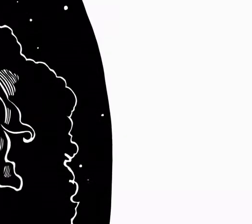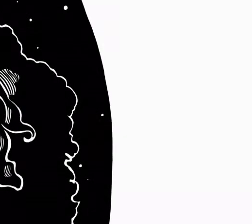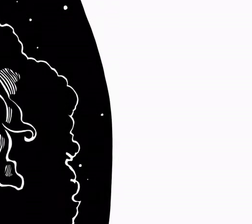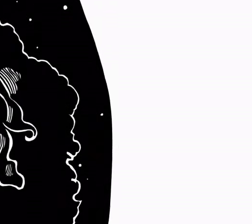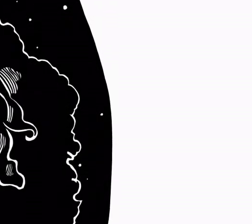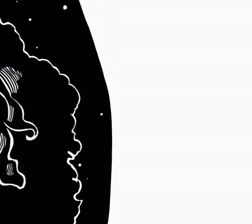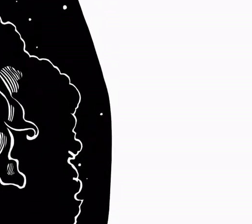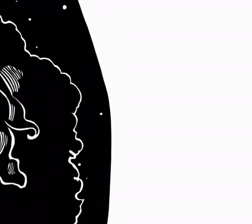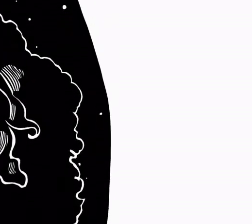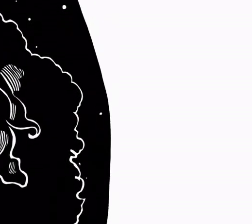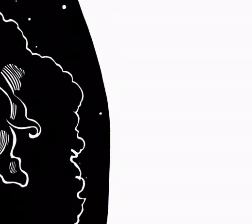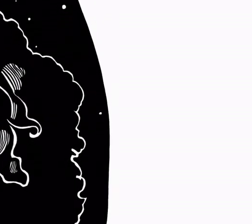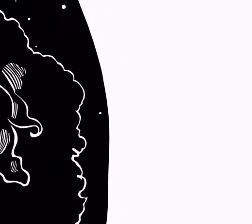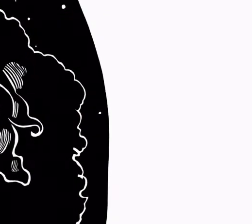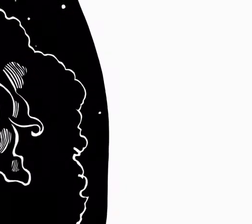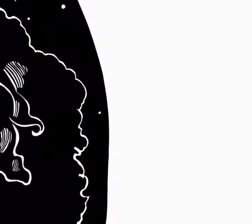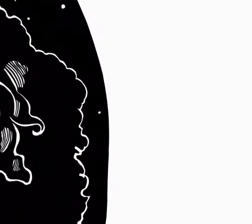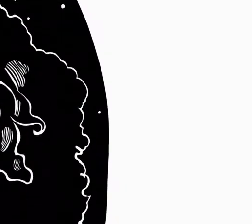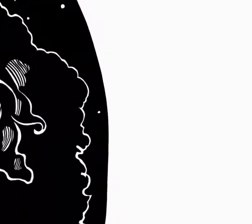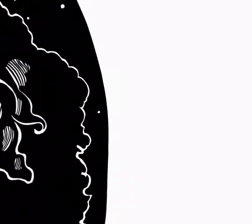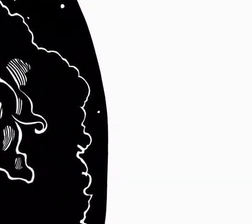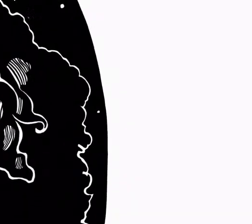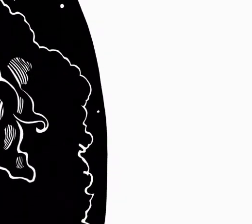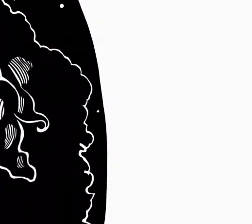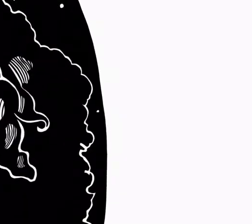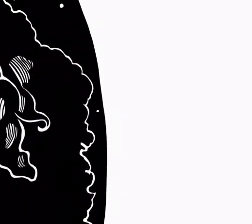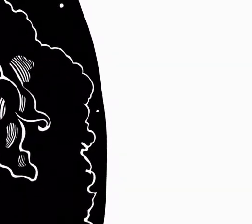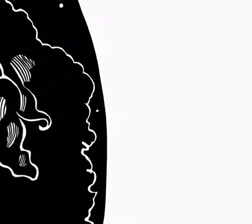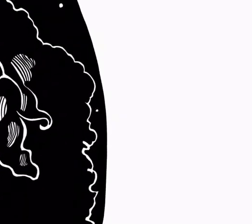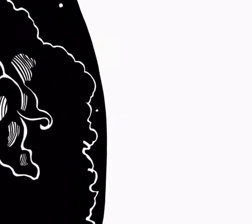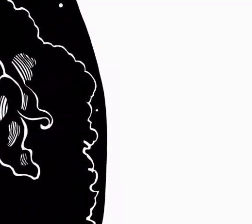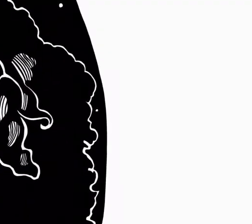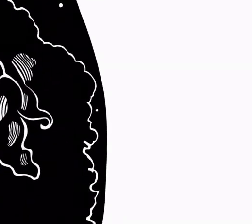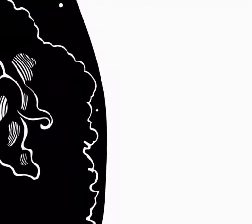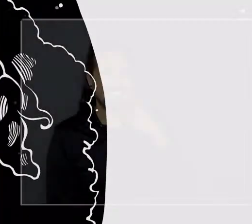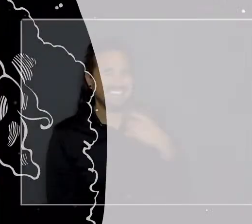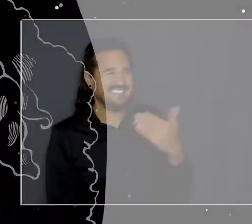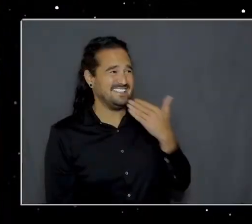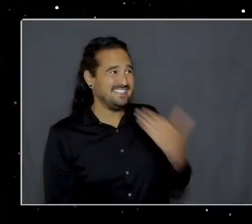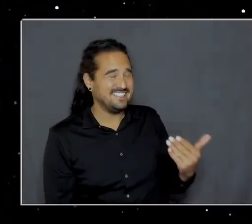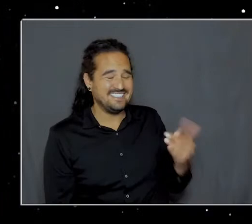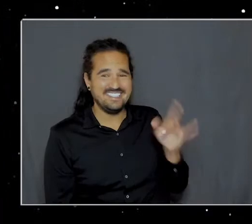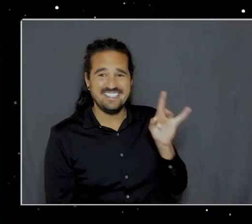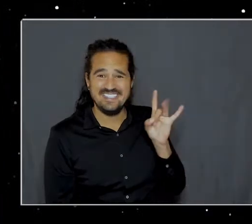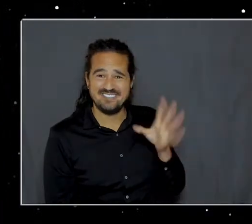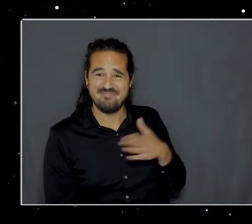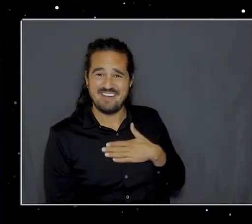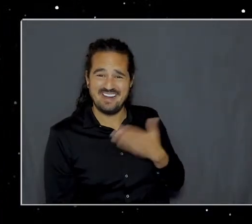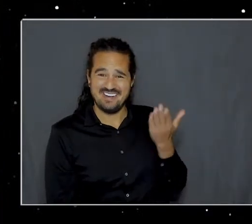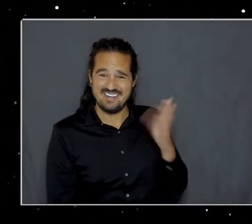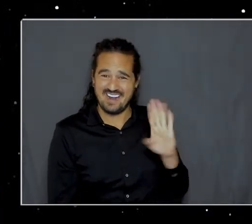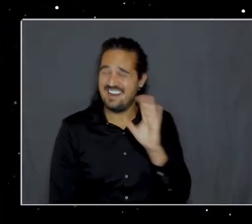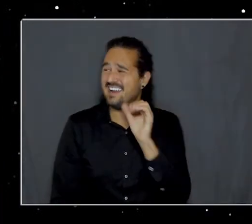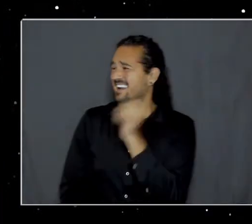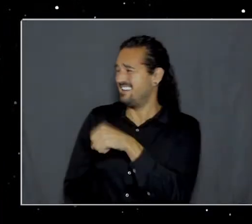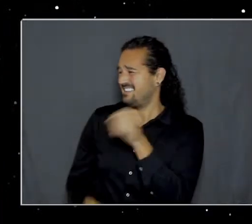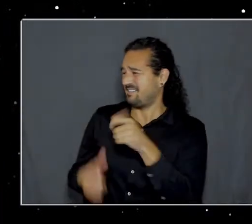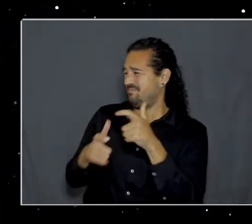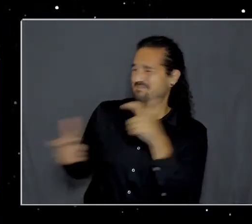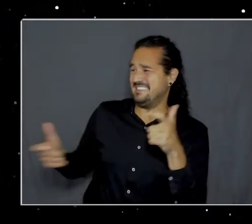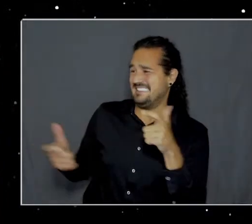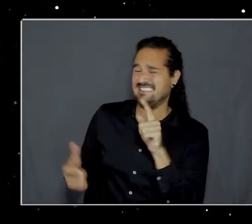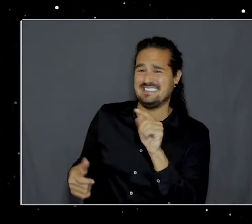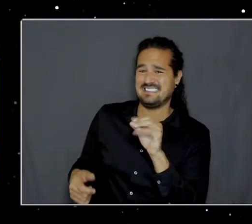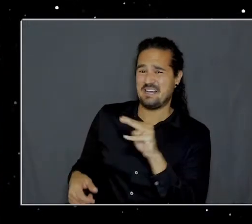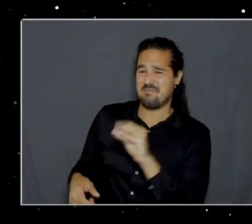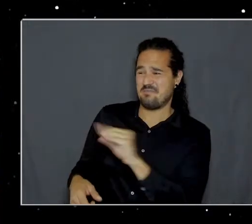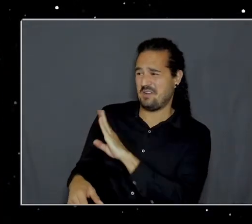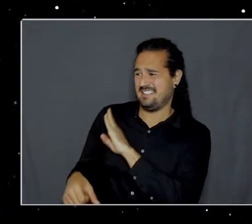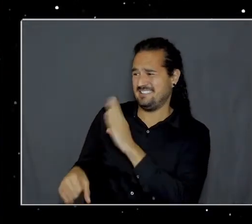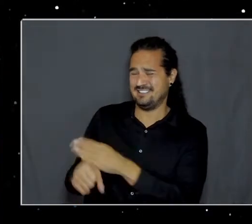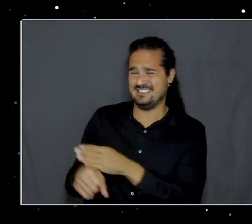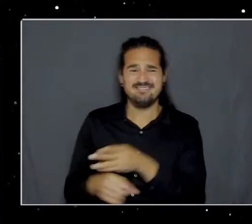THANK YOU.